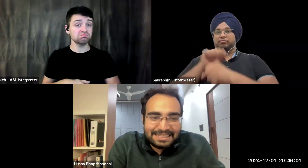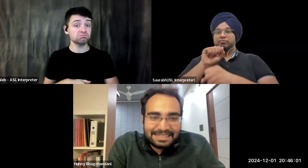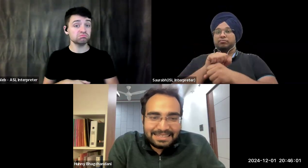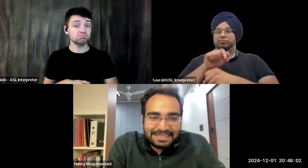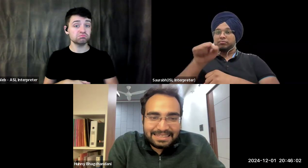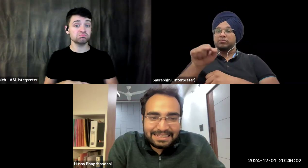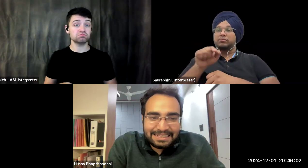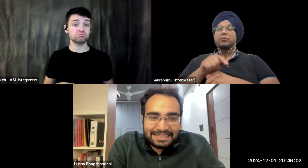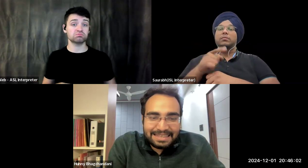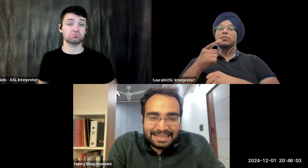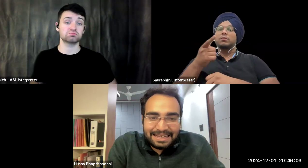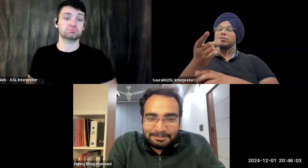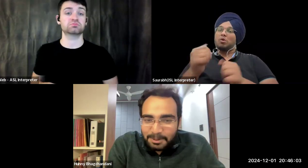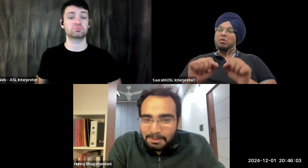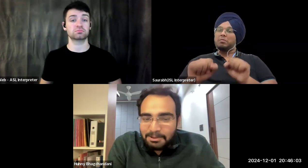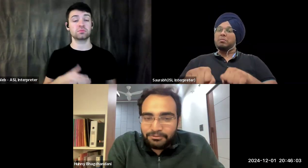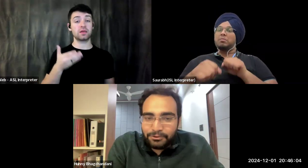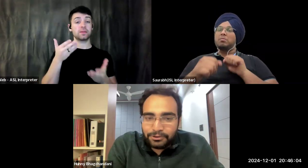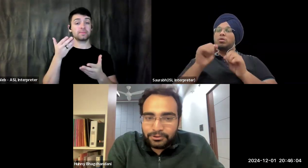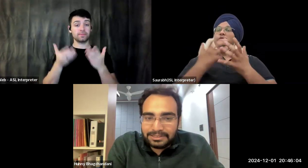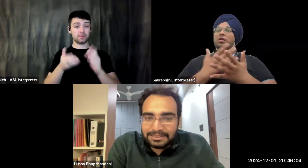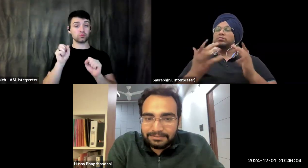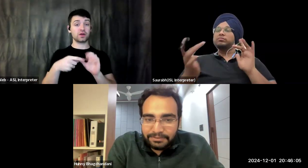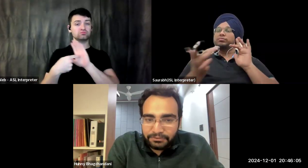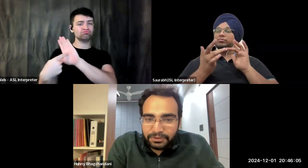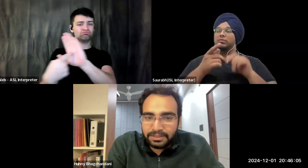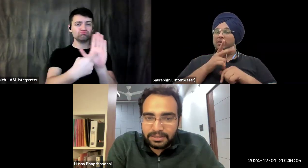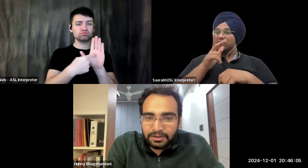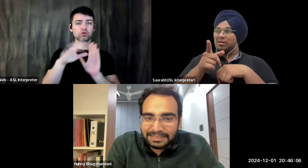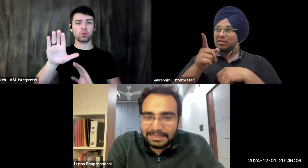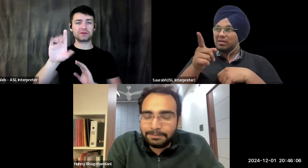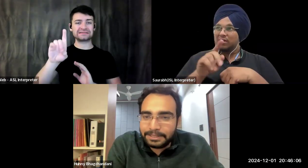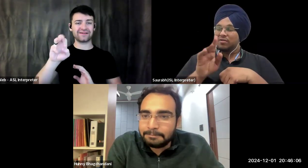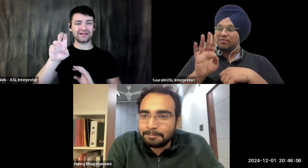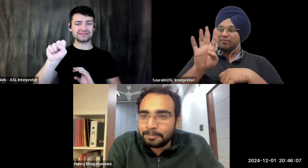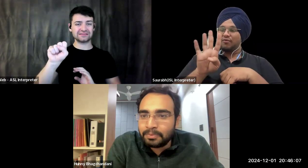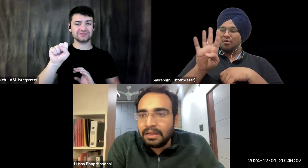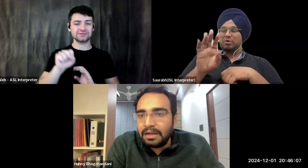So maybe you can showcase some of your devices. [Hunny speaking] Probably on fourth or fifth of December,